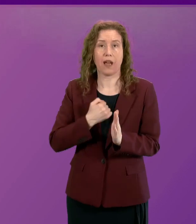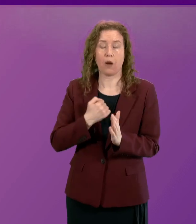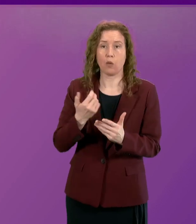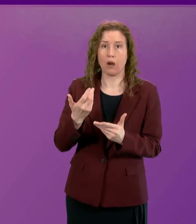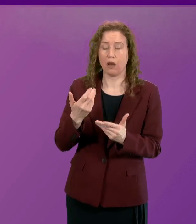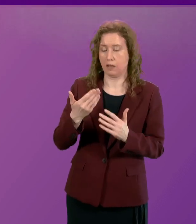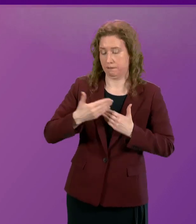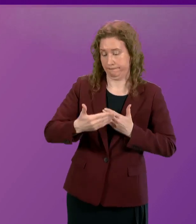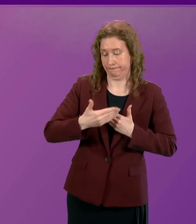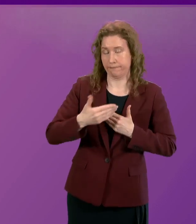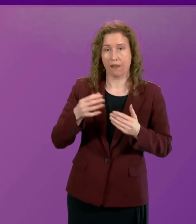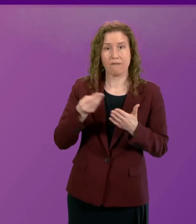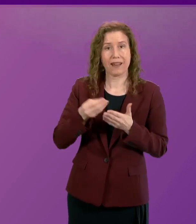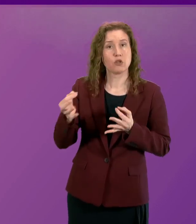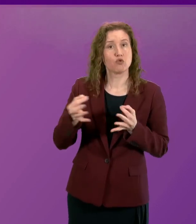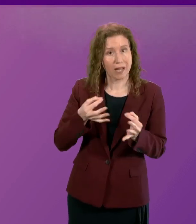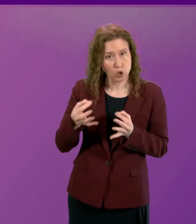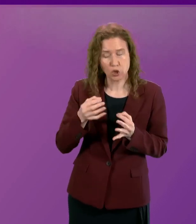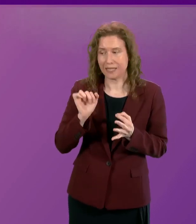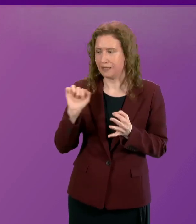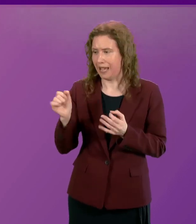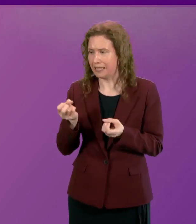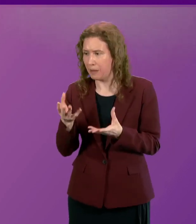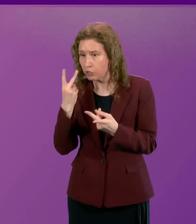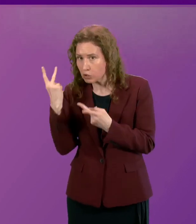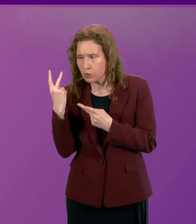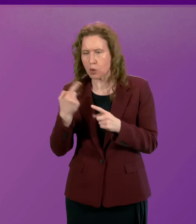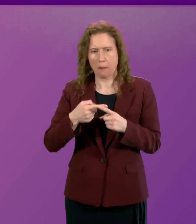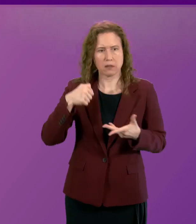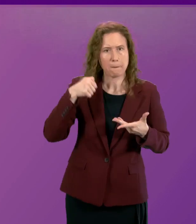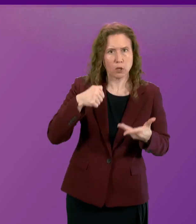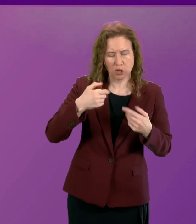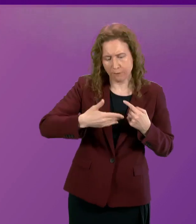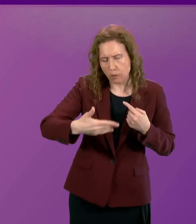medium-term financial strategy, the spending review and the budget for successive years.